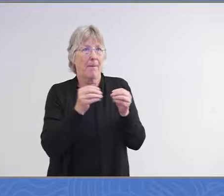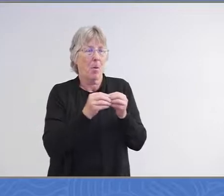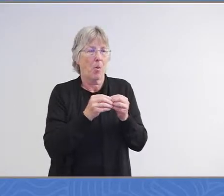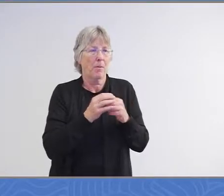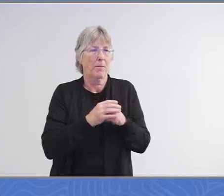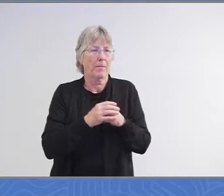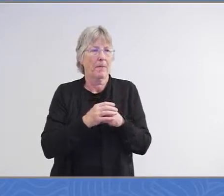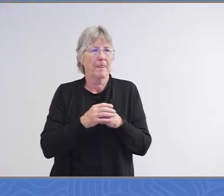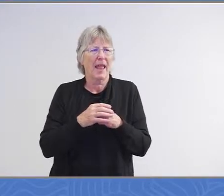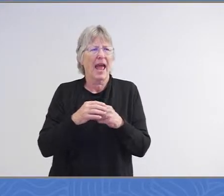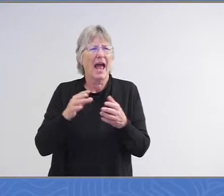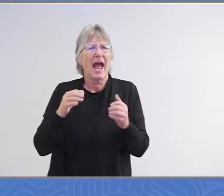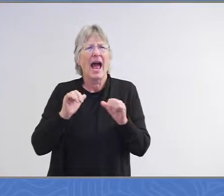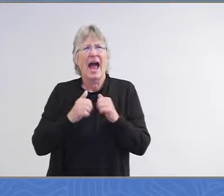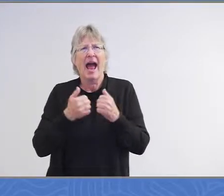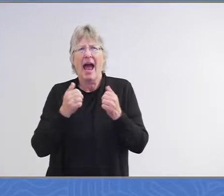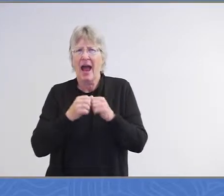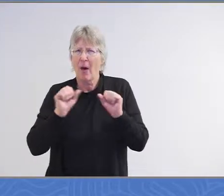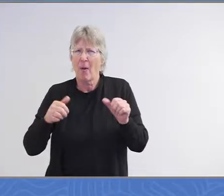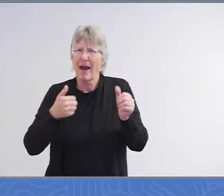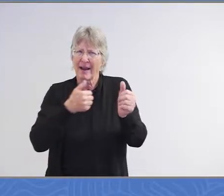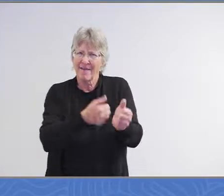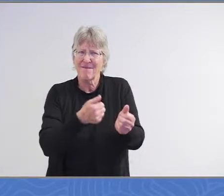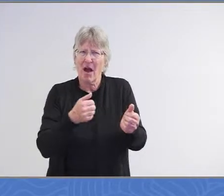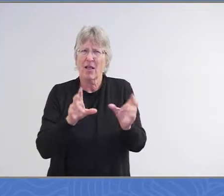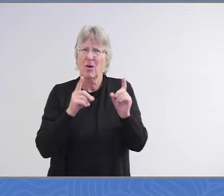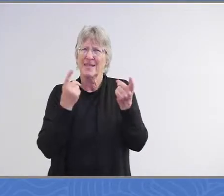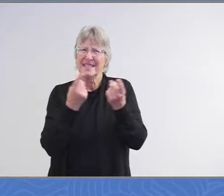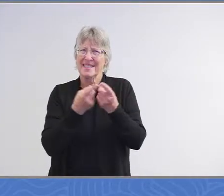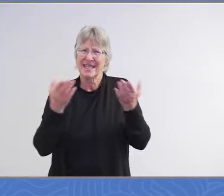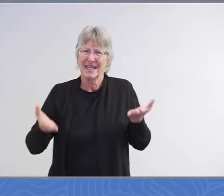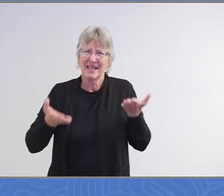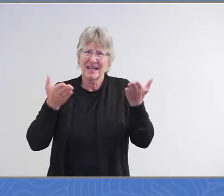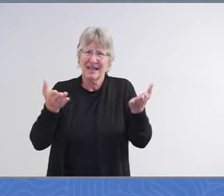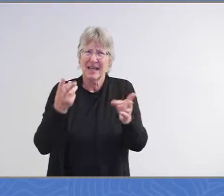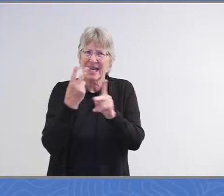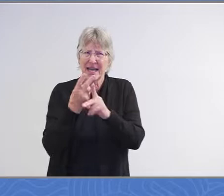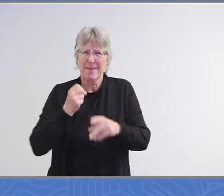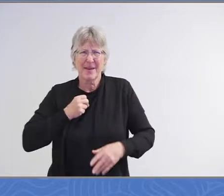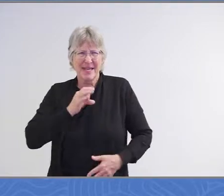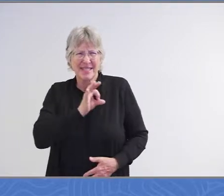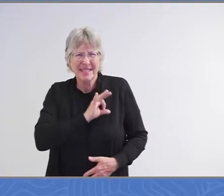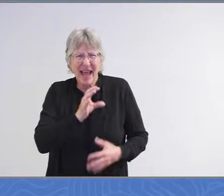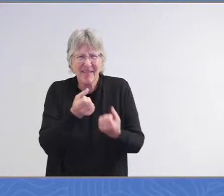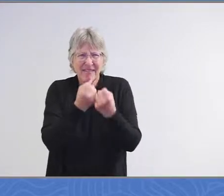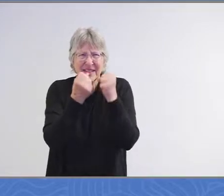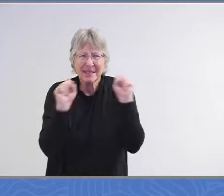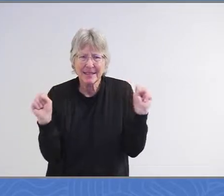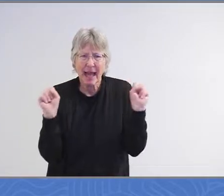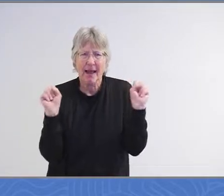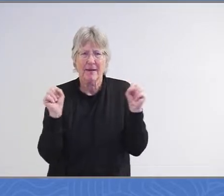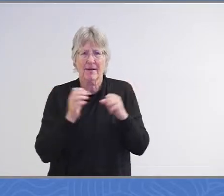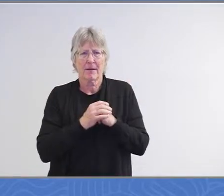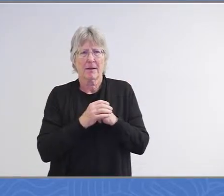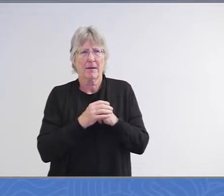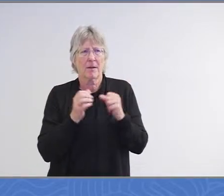How I will be able to follow the district's recommendations on keeping staff safe such as only one person is in a room